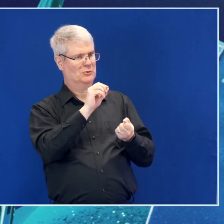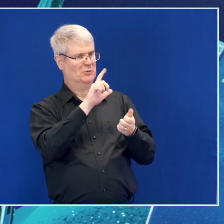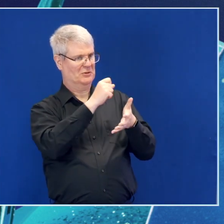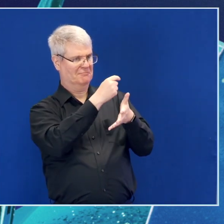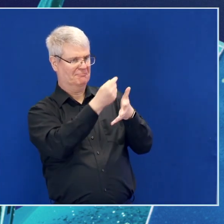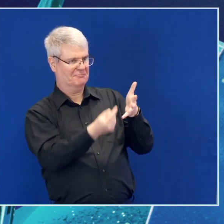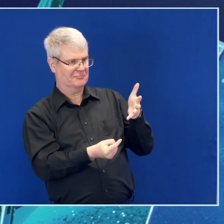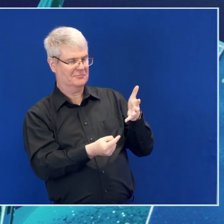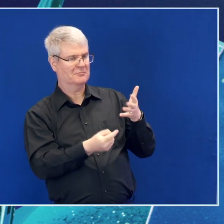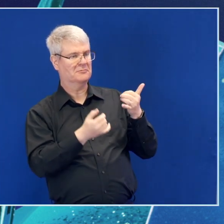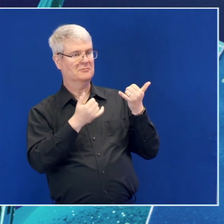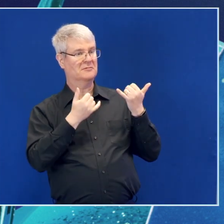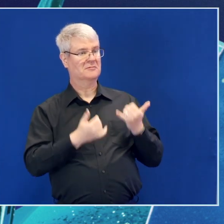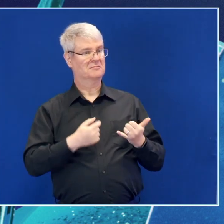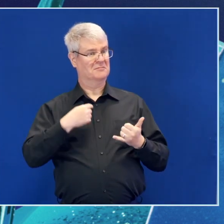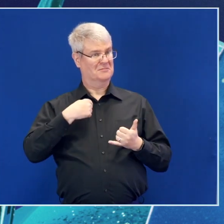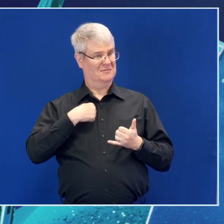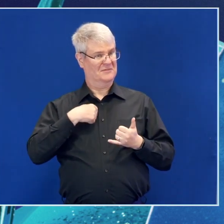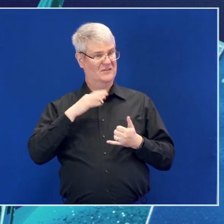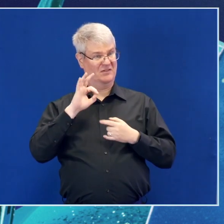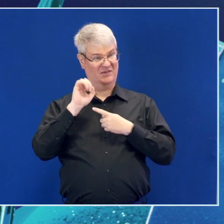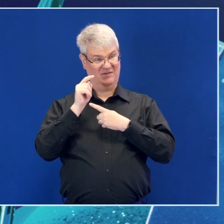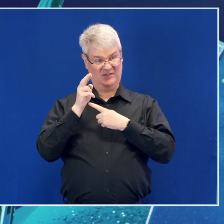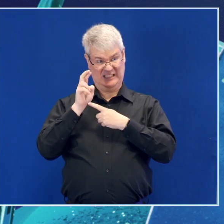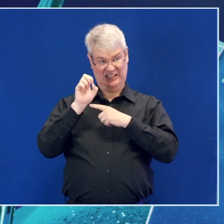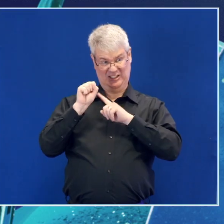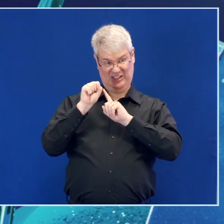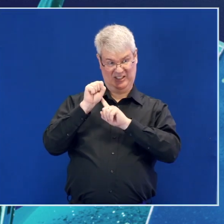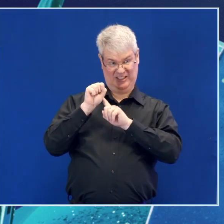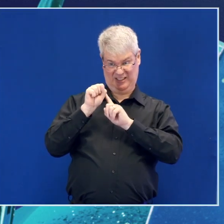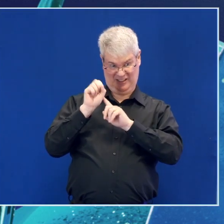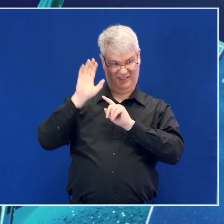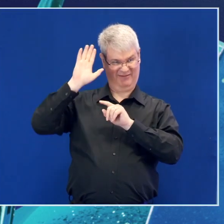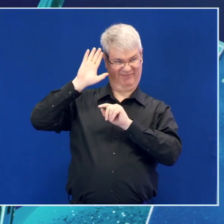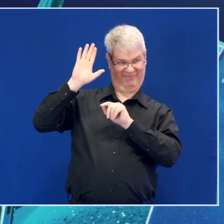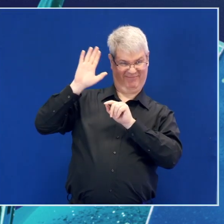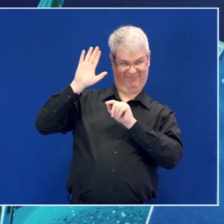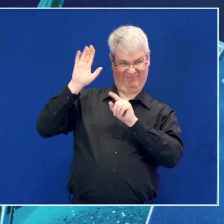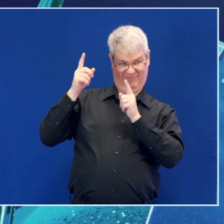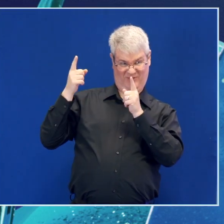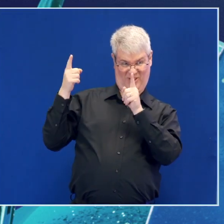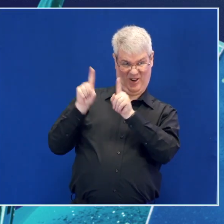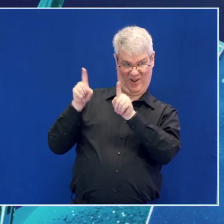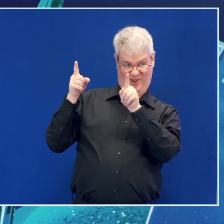like Copilot, what is Microsoft doing across its broader product ecosystem